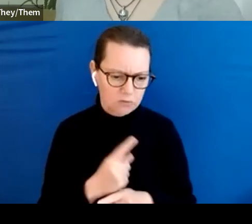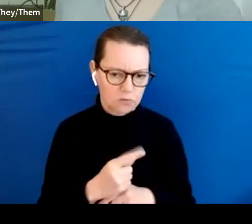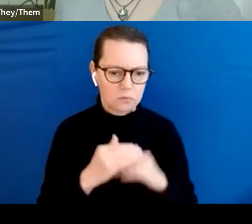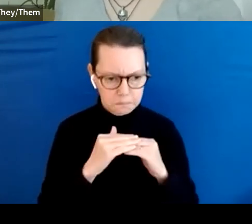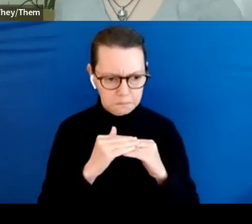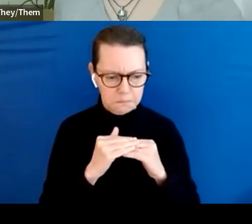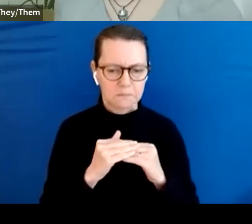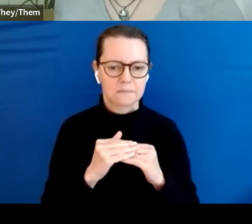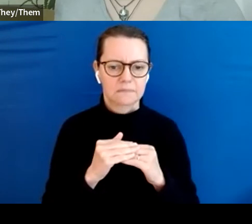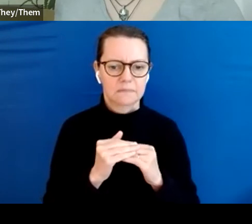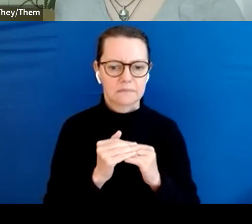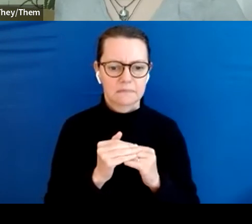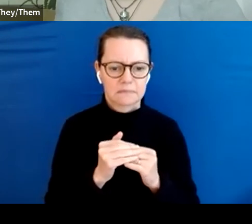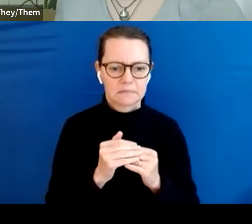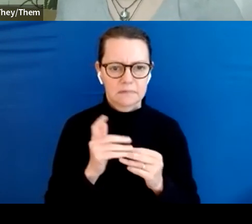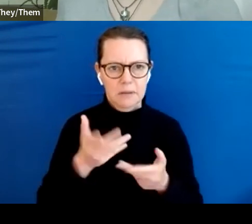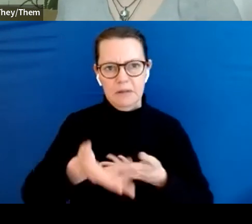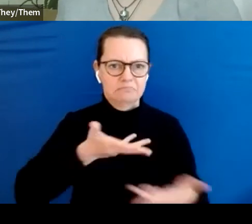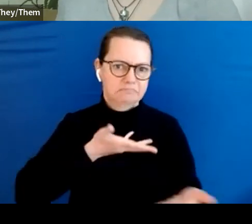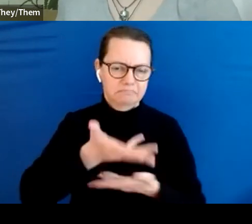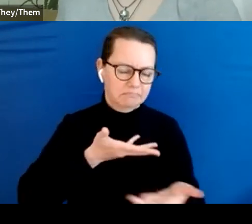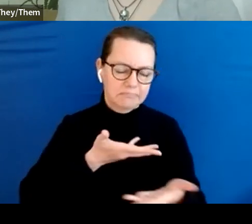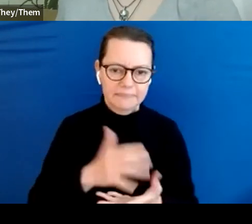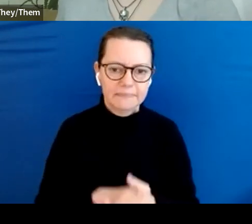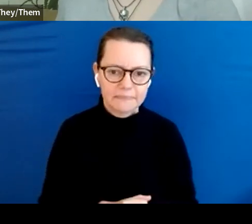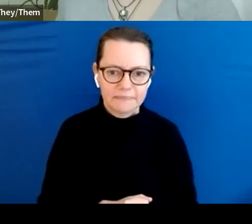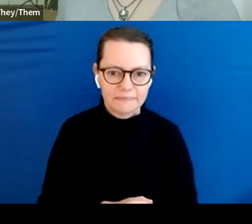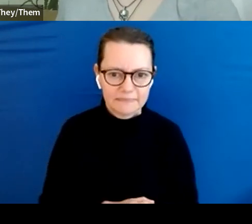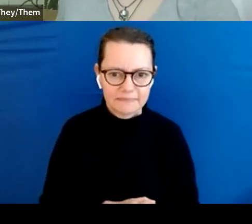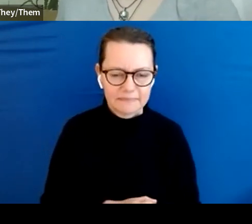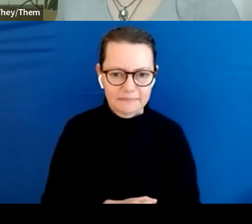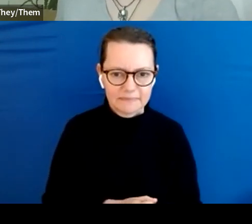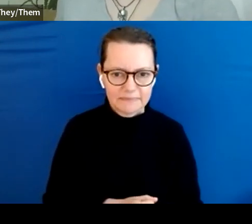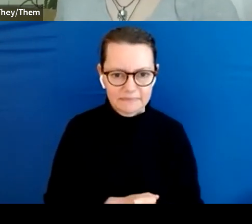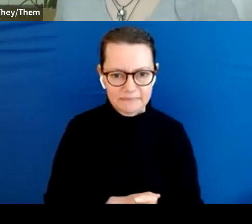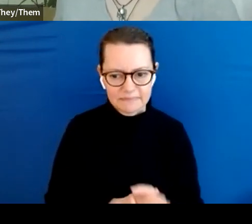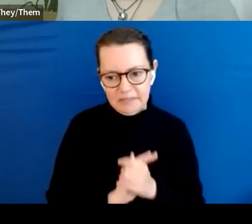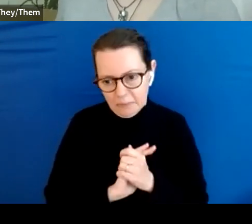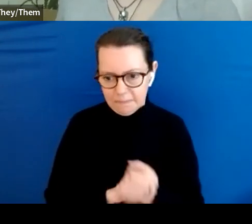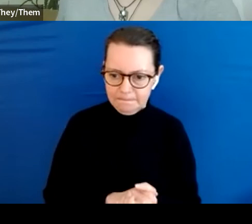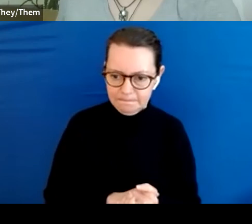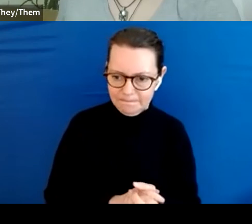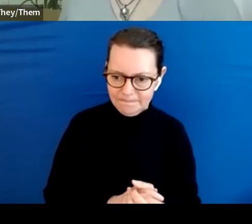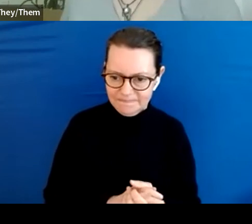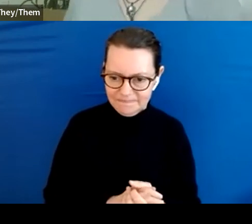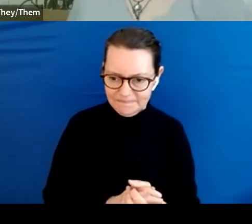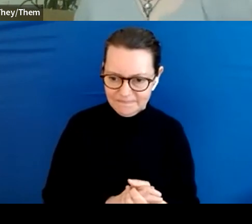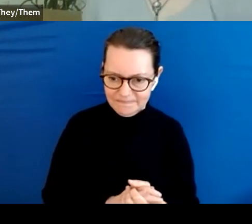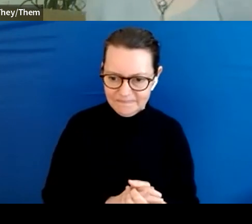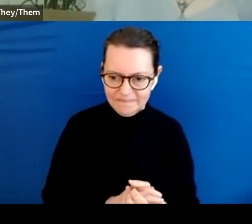And that feel like it's a two way street. Anyway, that's all for me.